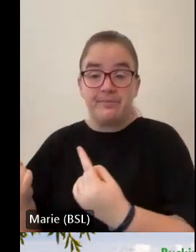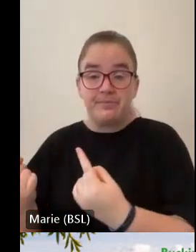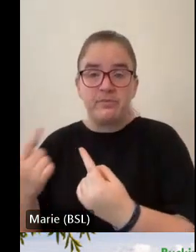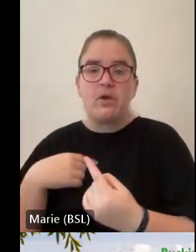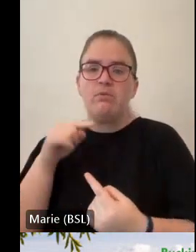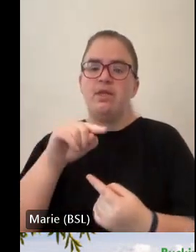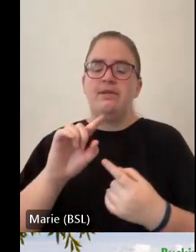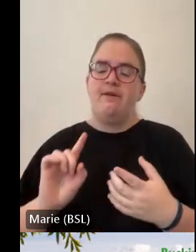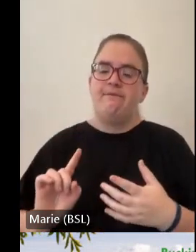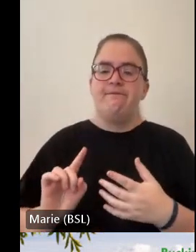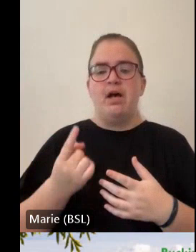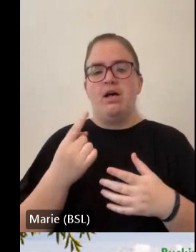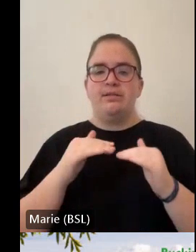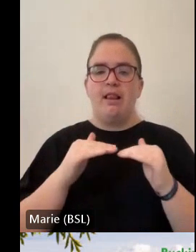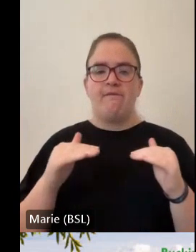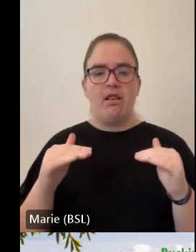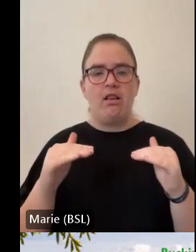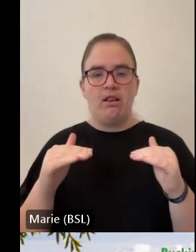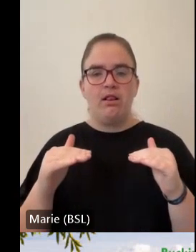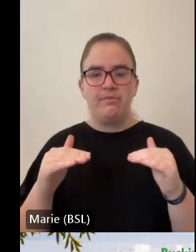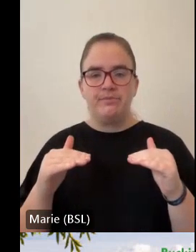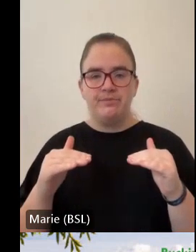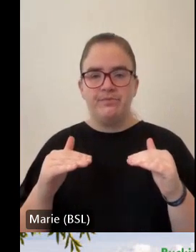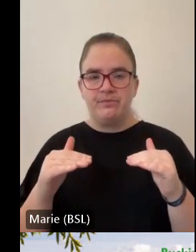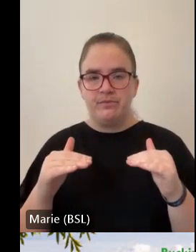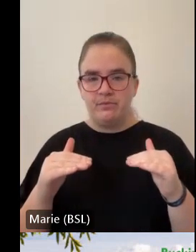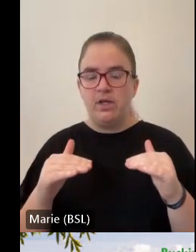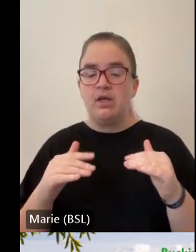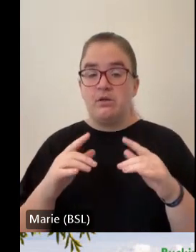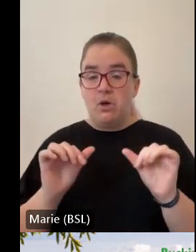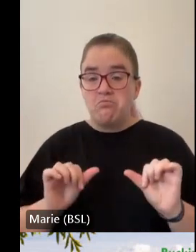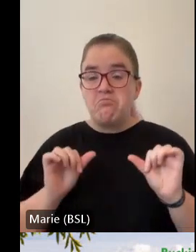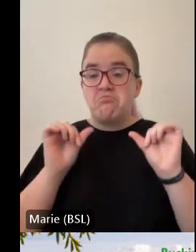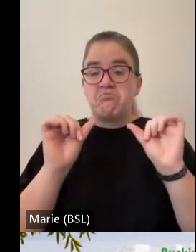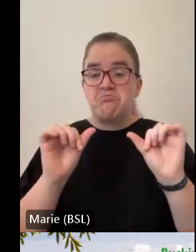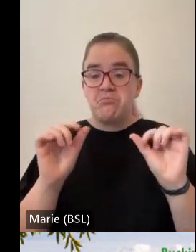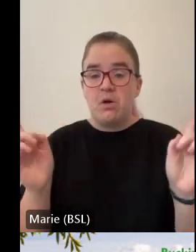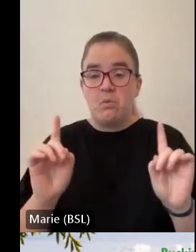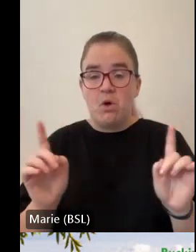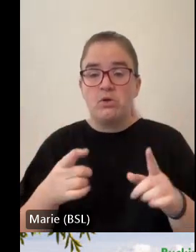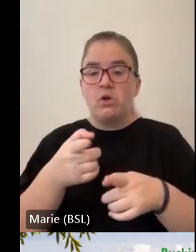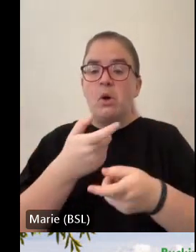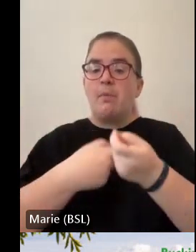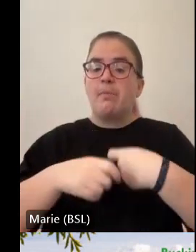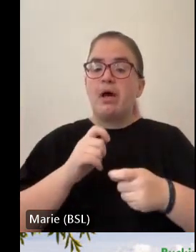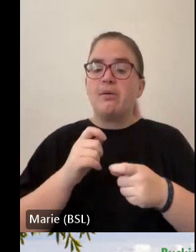So that's the first level. The next is that you can become a scam champion, which means